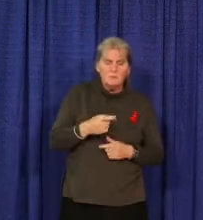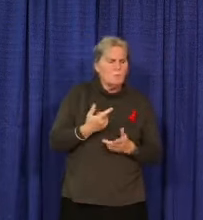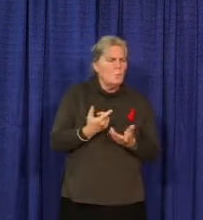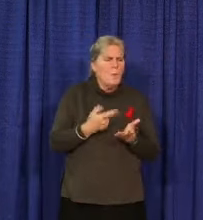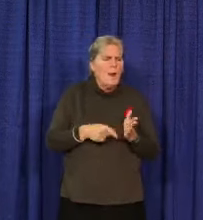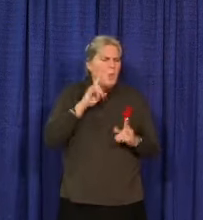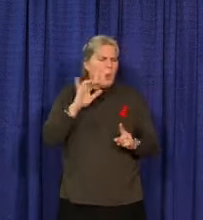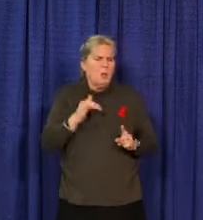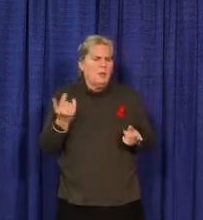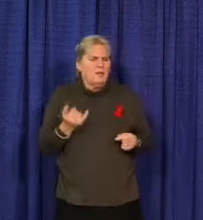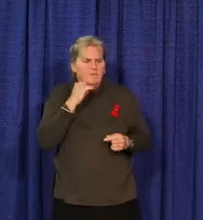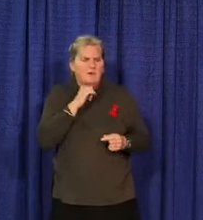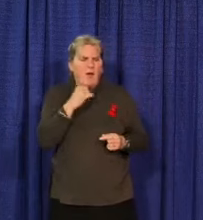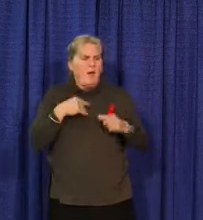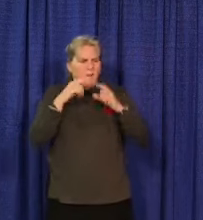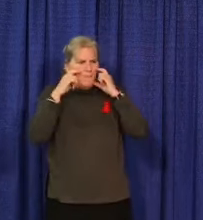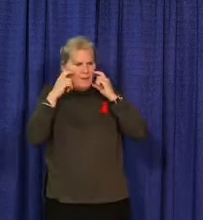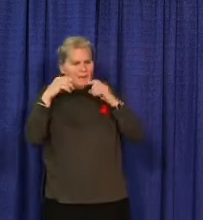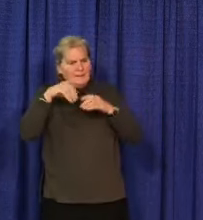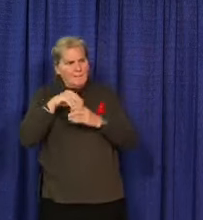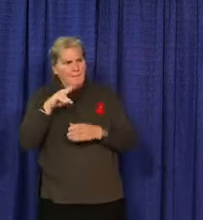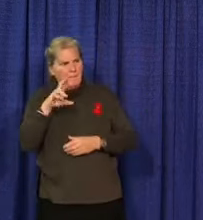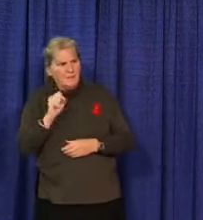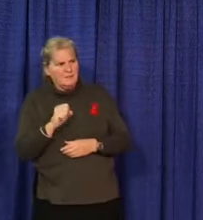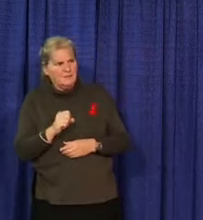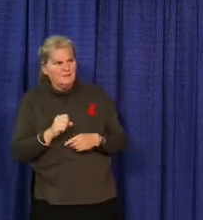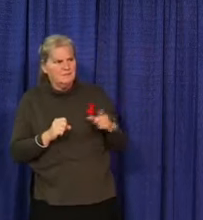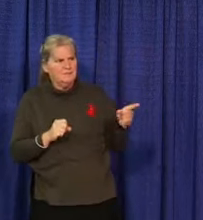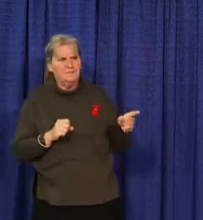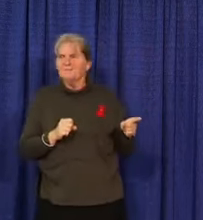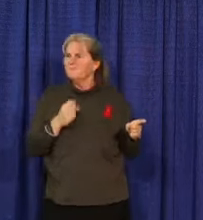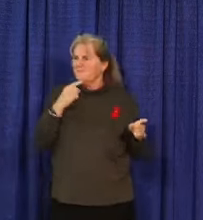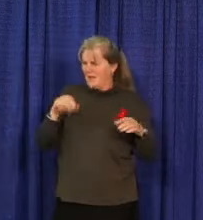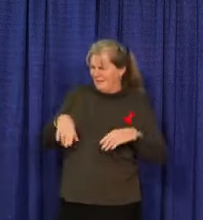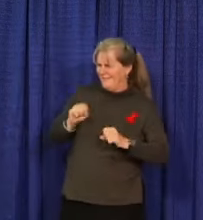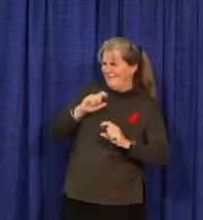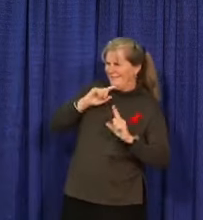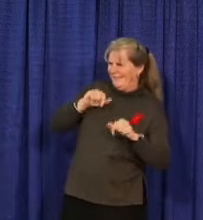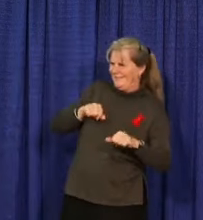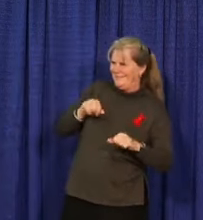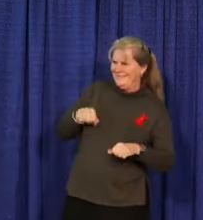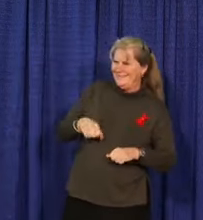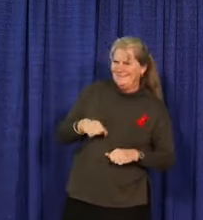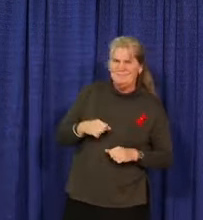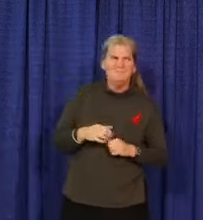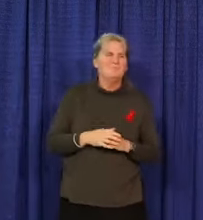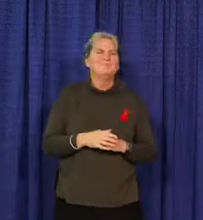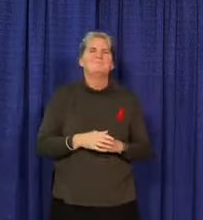they are not wearing it? Yeah, I will take that one,